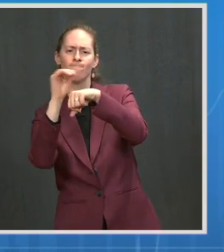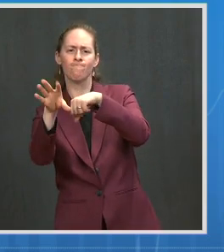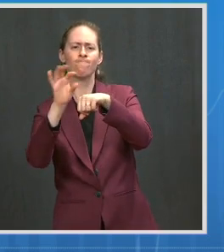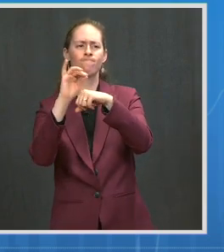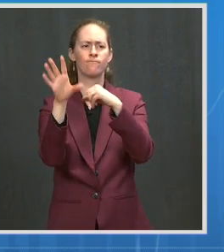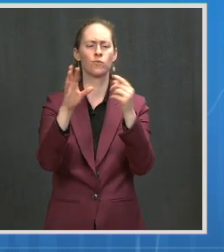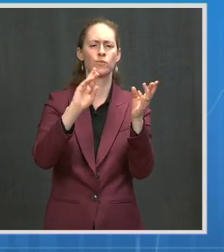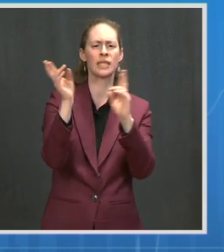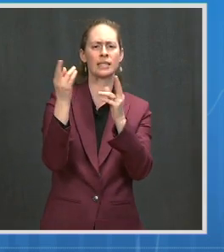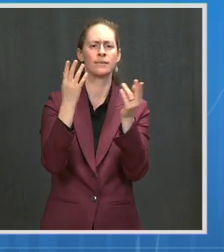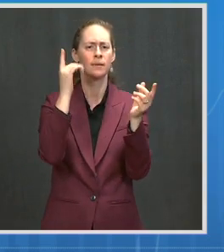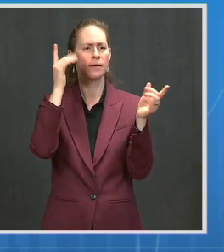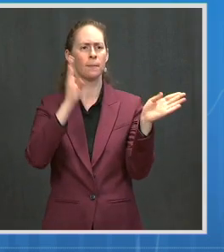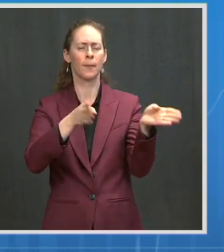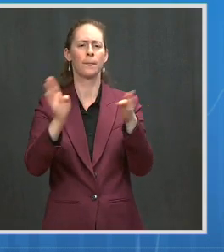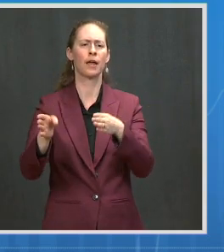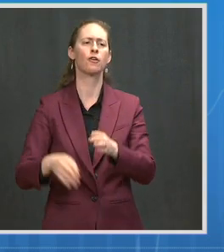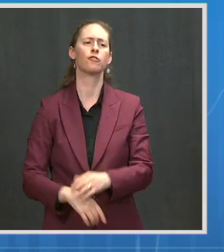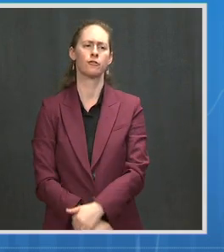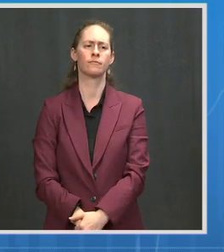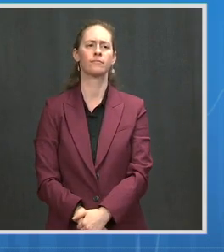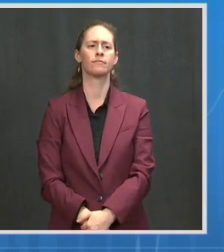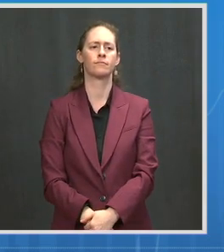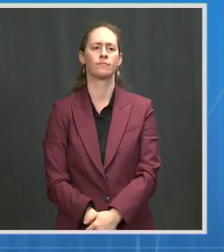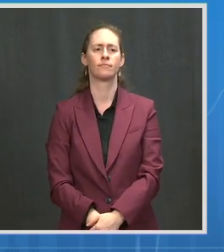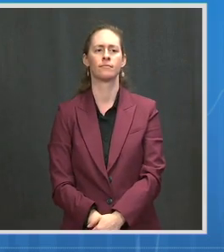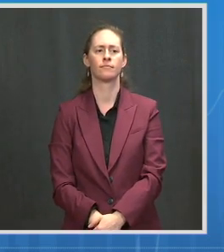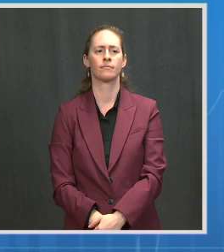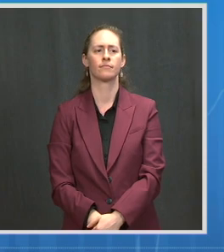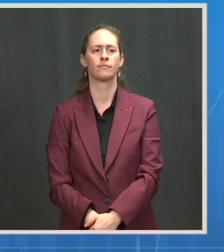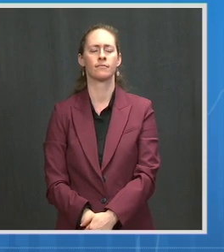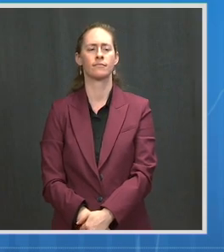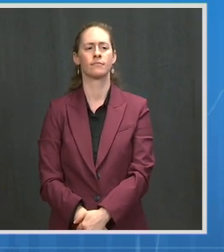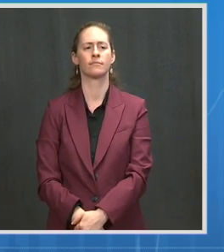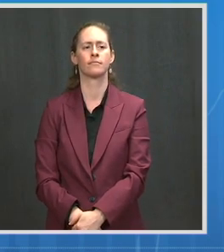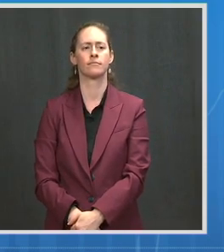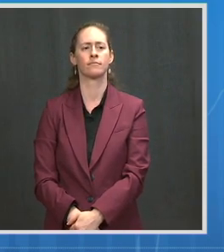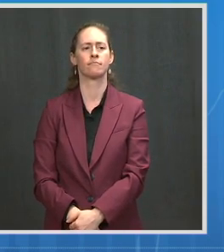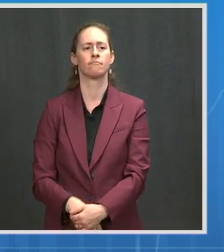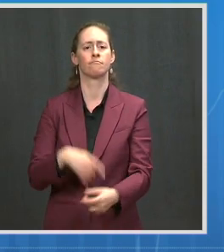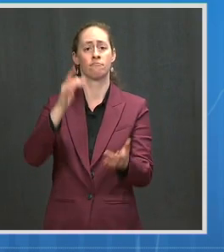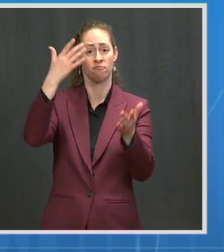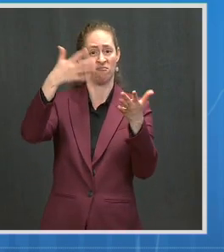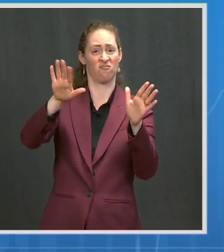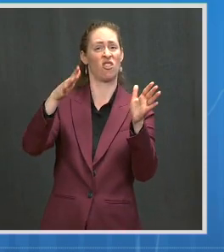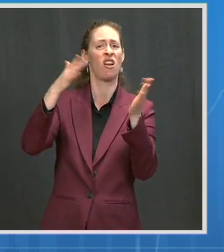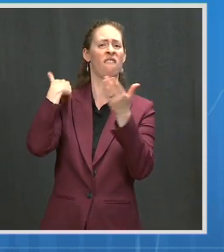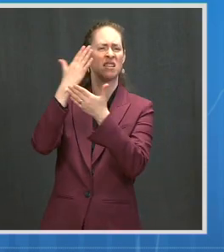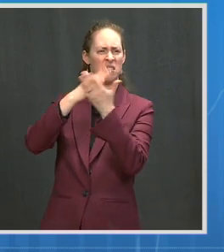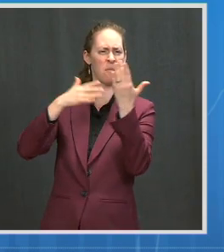to ensure that people who are finishing out this schoolyear -- children who will likely not have the opportunity